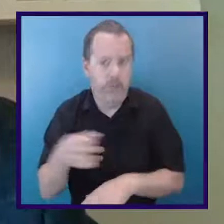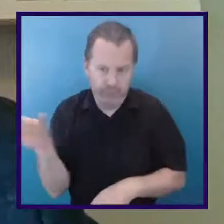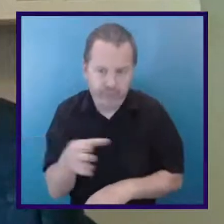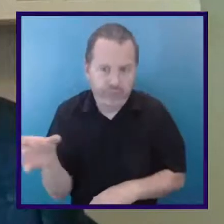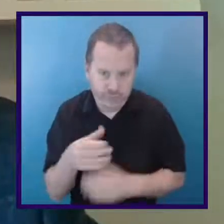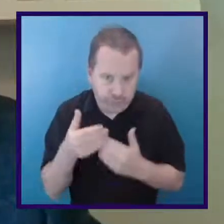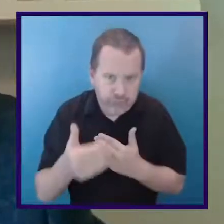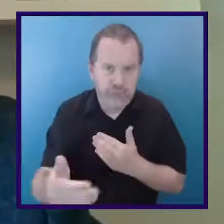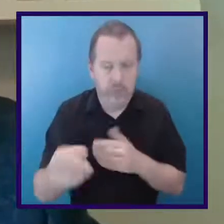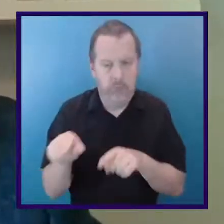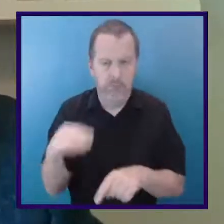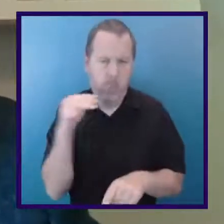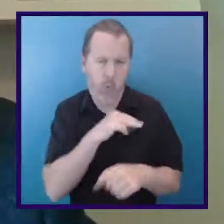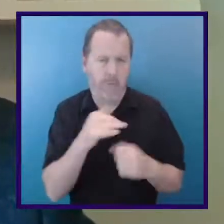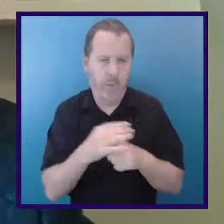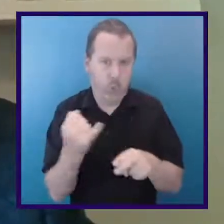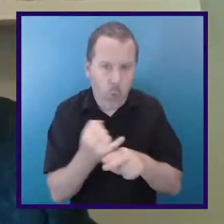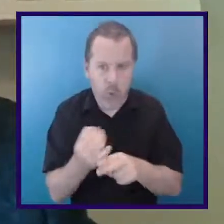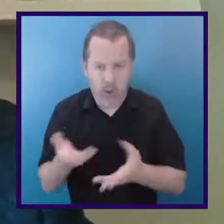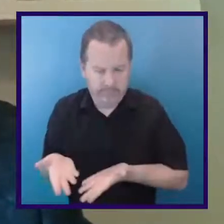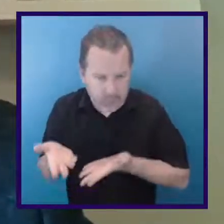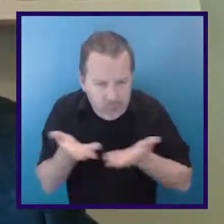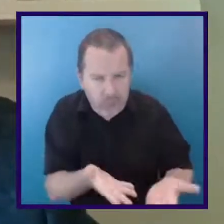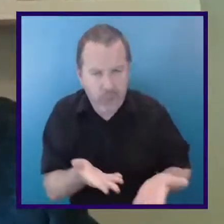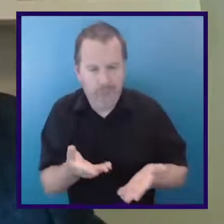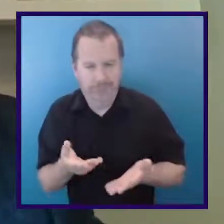They make a really important contribution to our school system, and they can also make